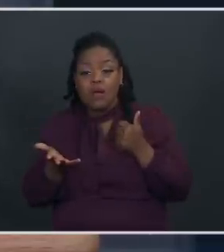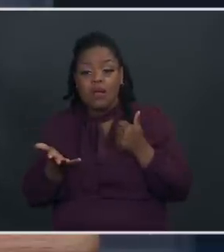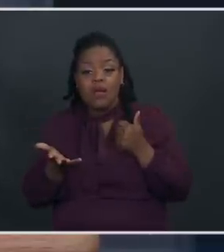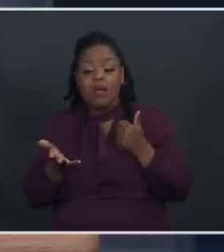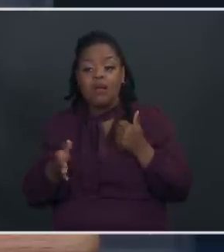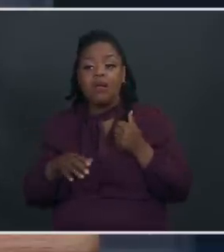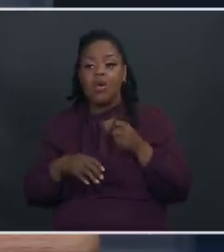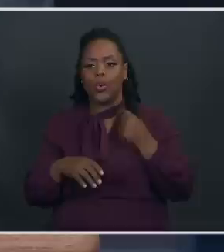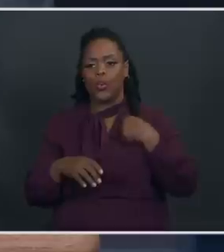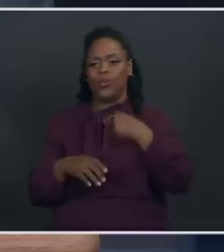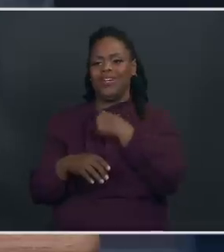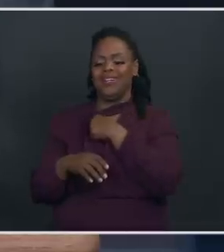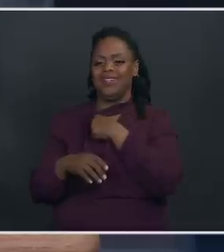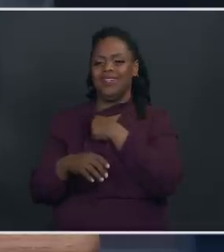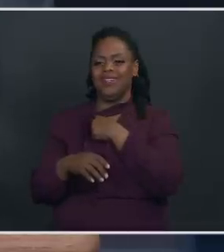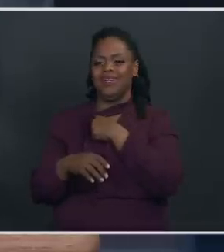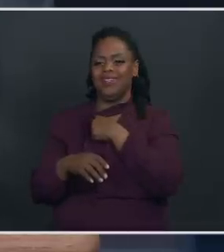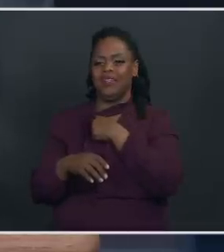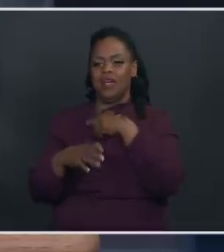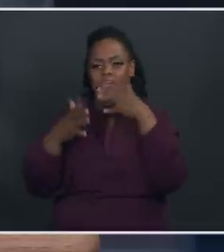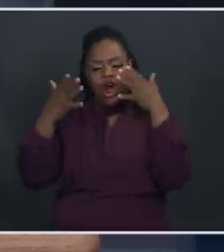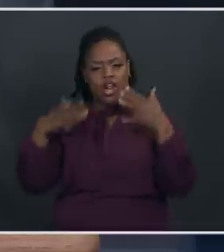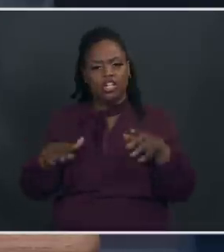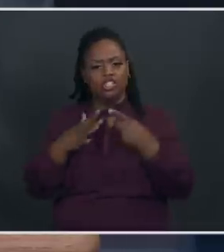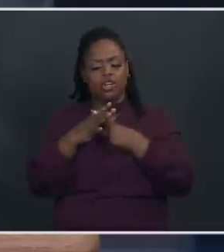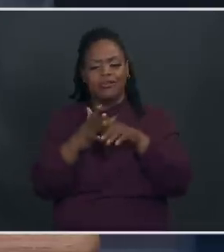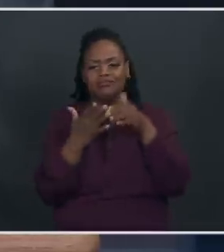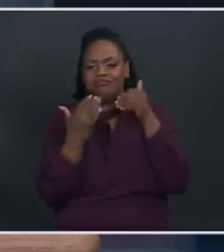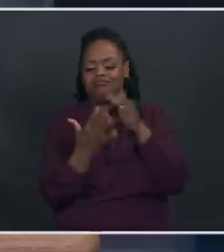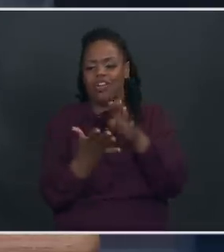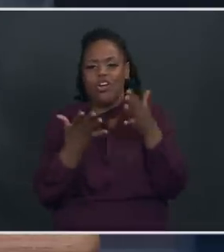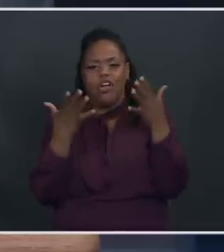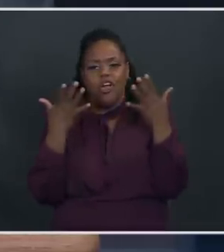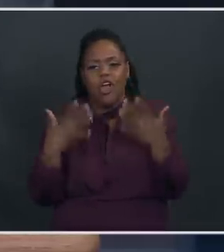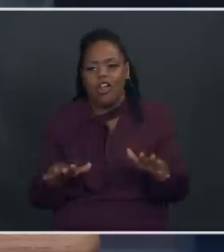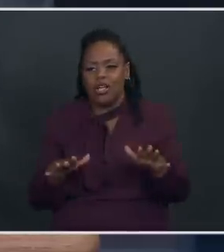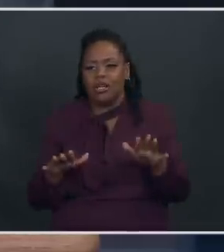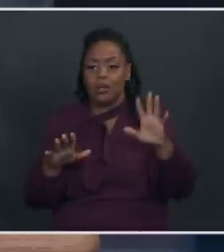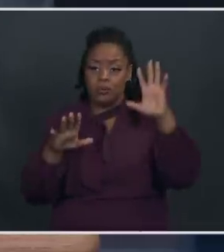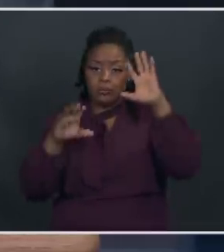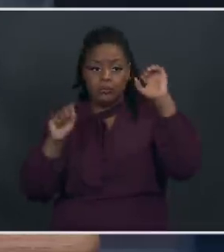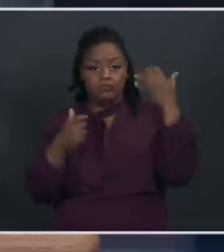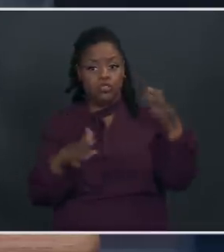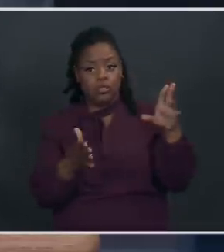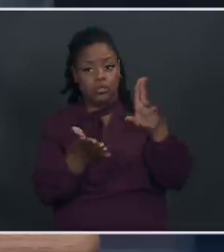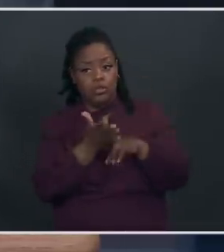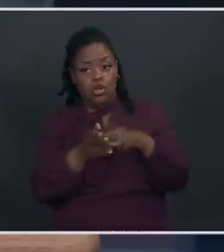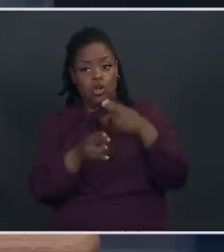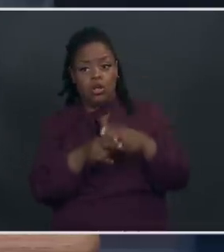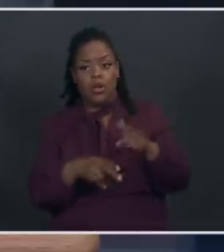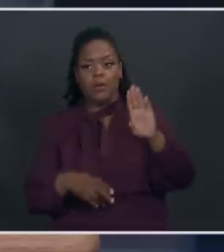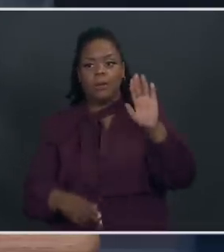started to address with his Buy American Pledge. We have to start, not just going -- shifting to clean energy,